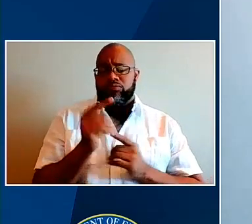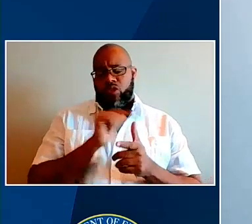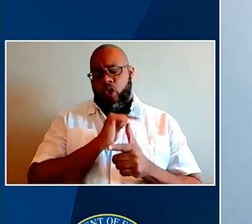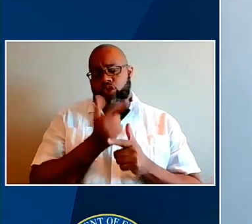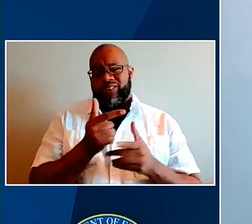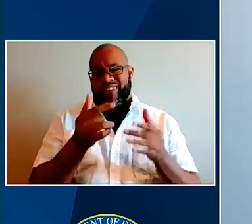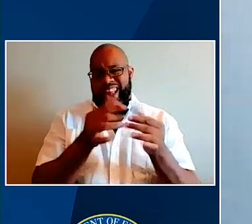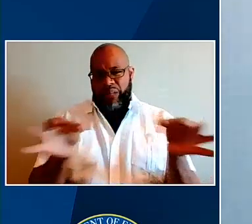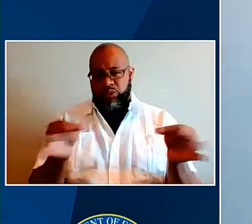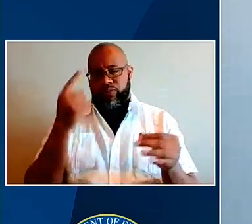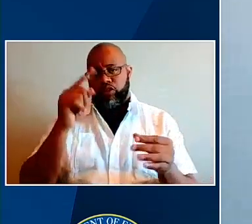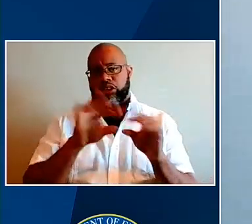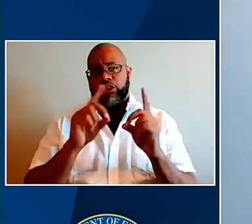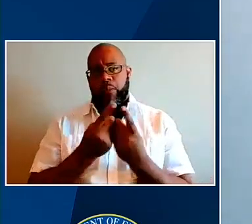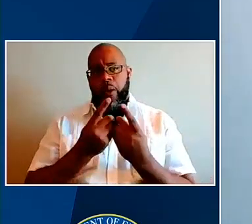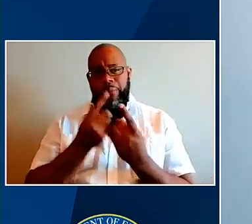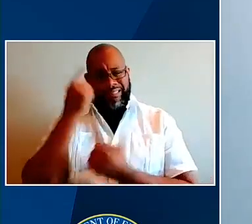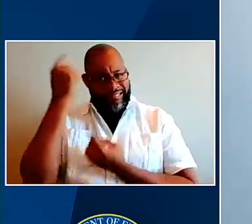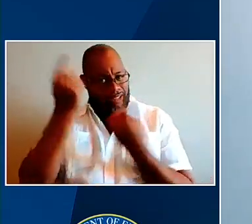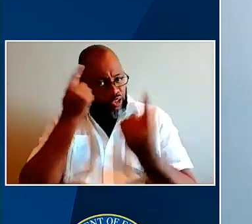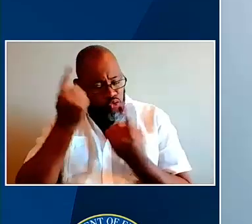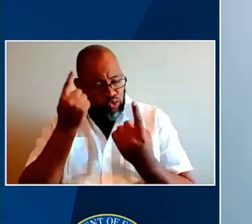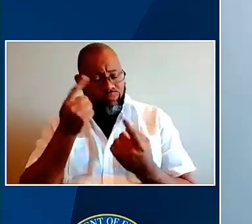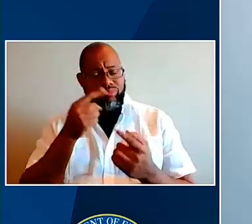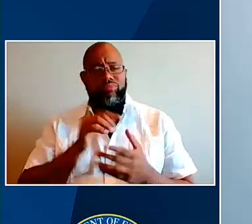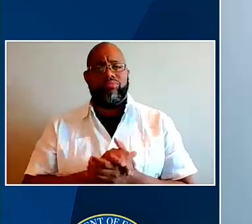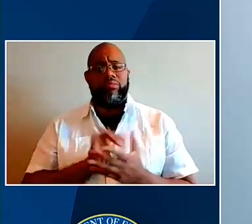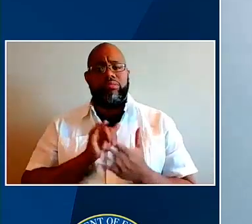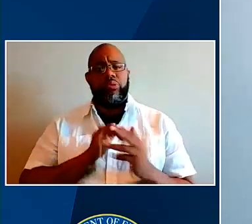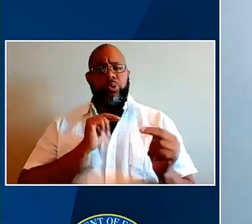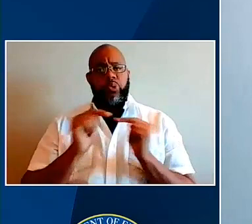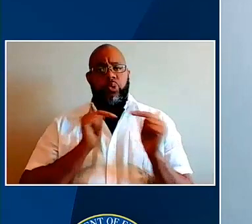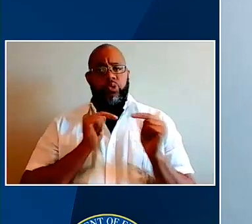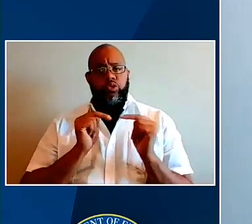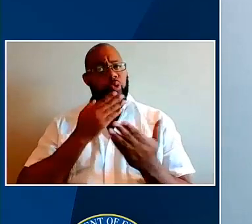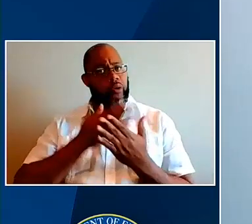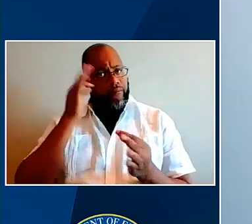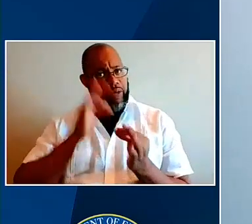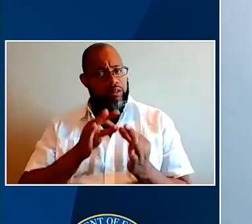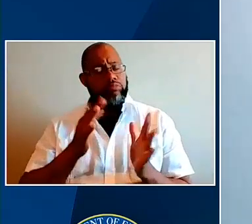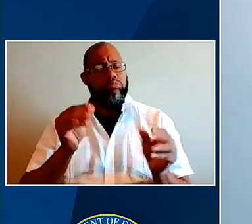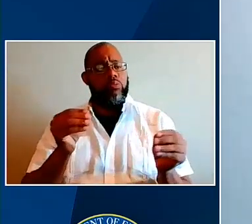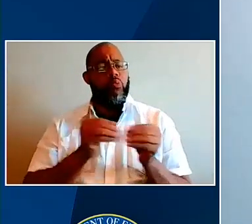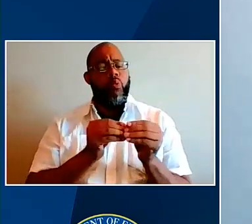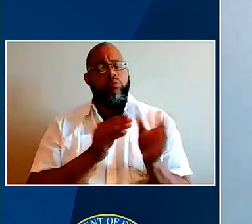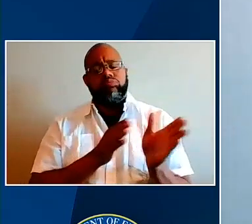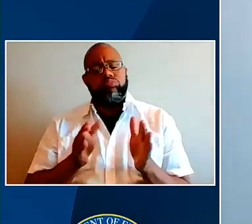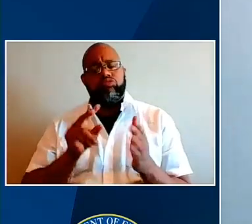Department's consideration that is negotiating in good faith, even moving more toward transparency around a number